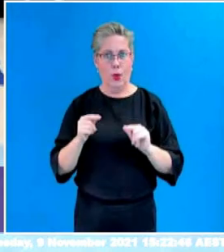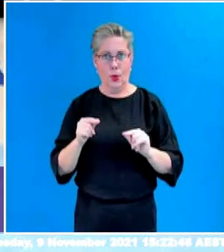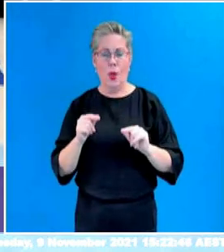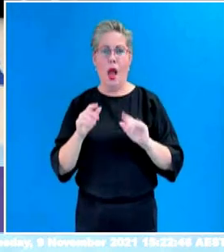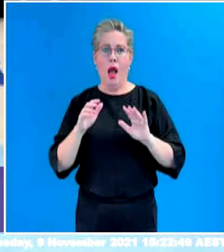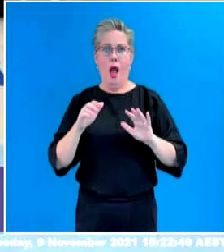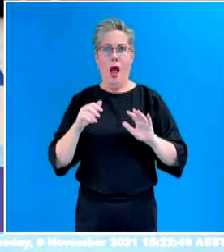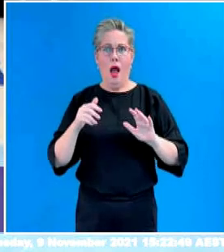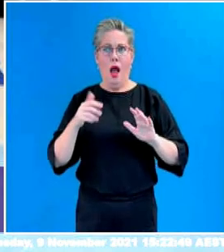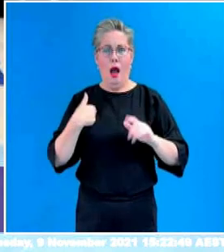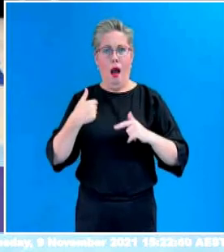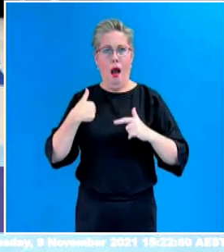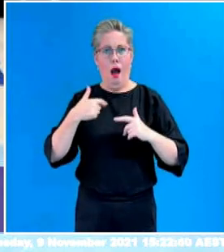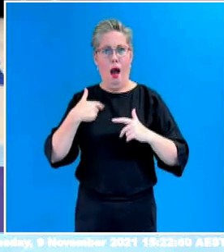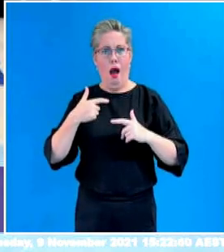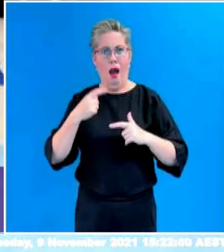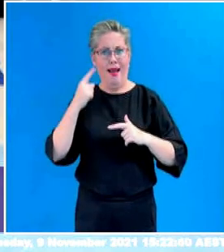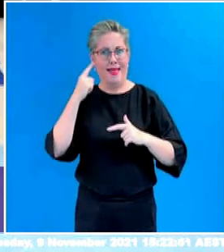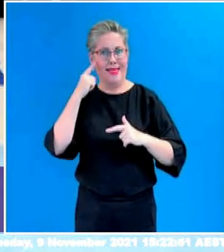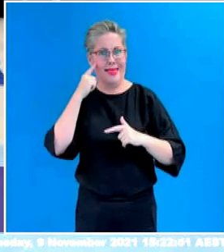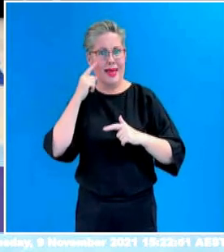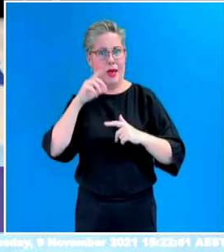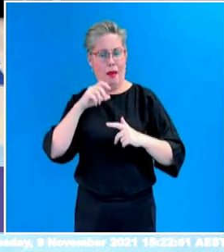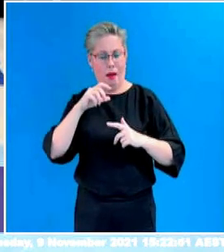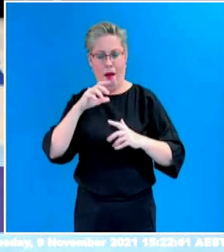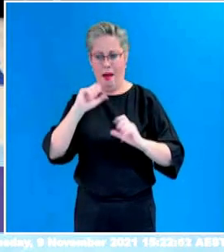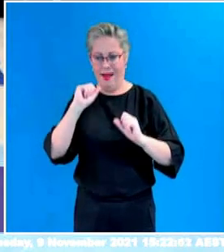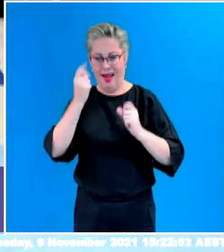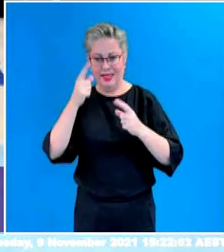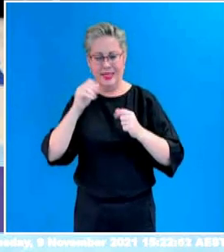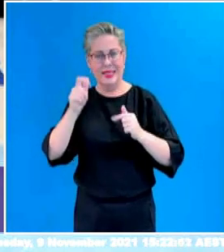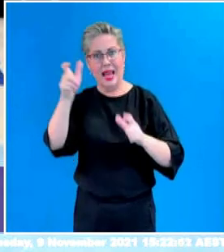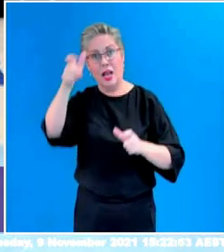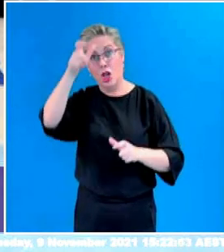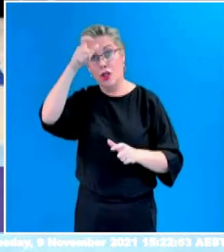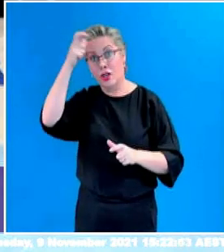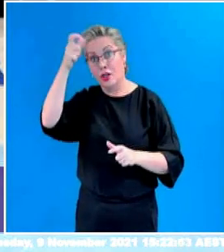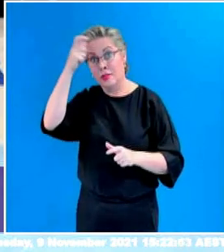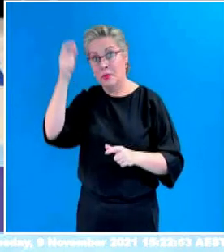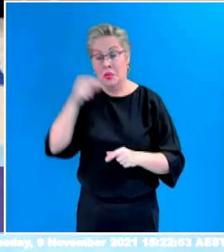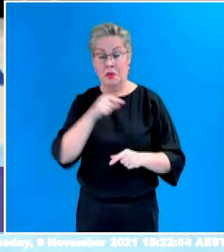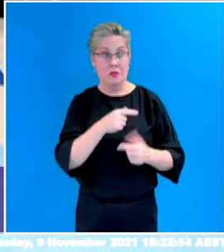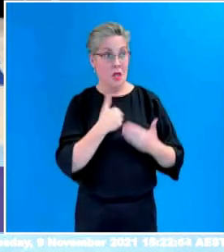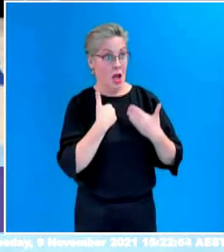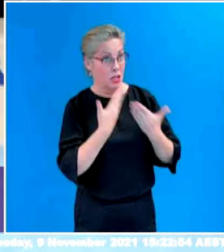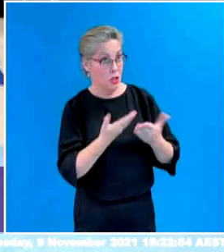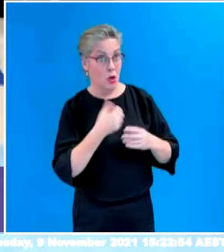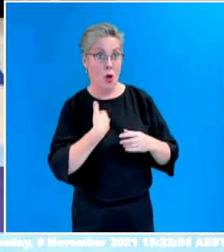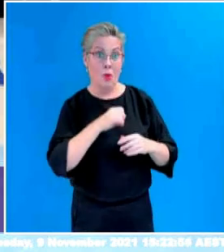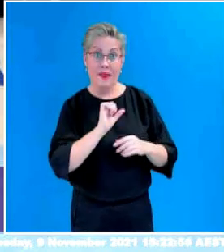I'm not sure whether Rosemary Kayess' conception goes beyond what Fredman is